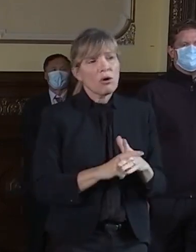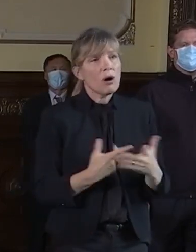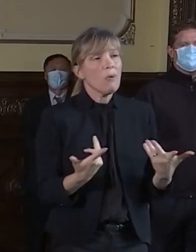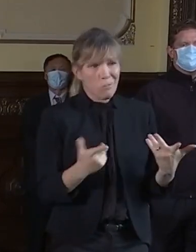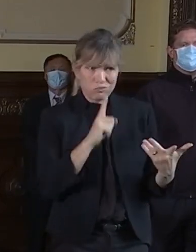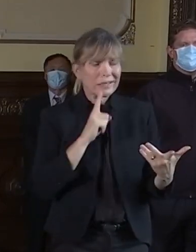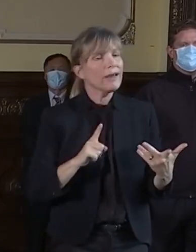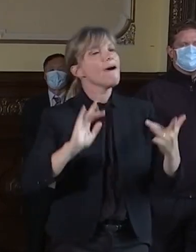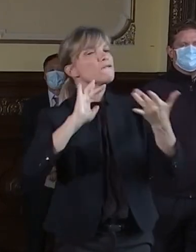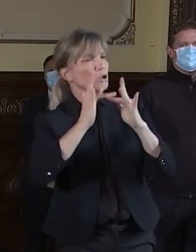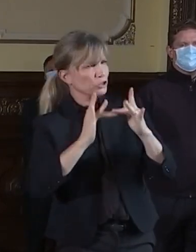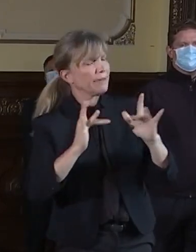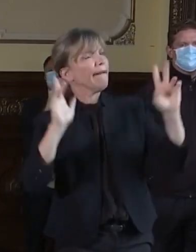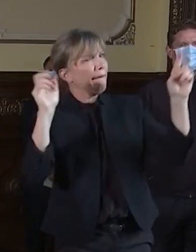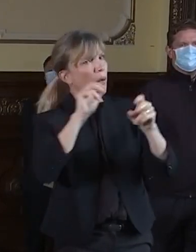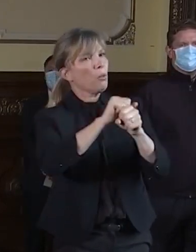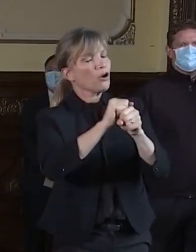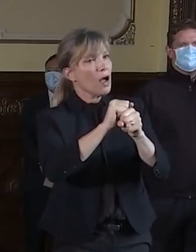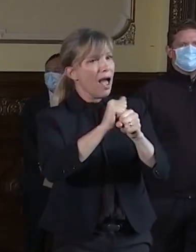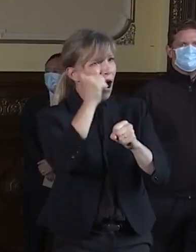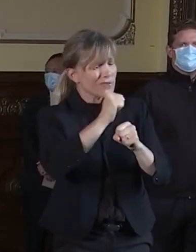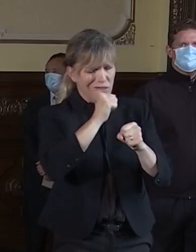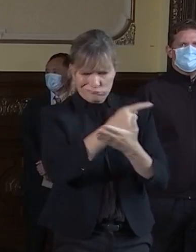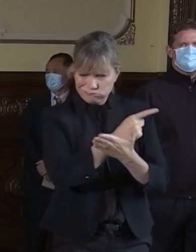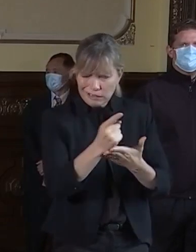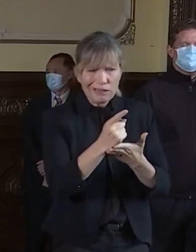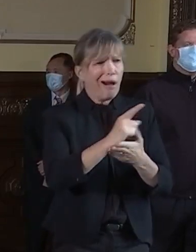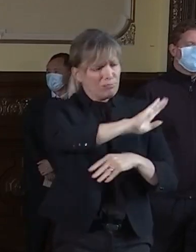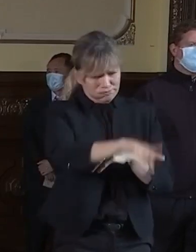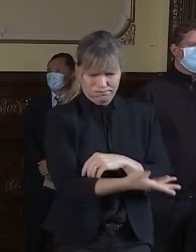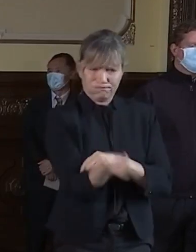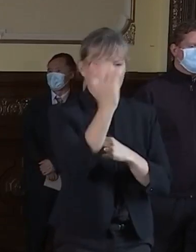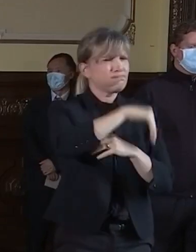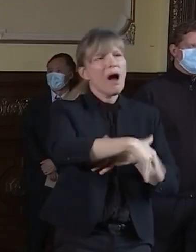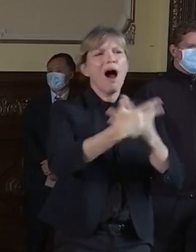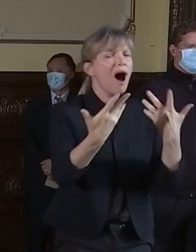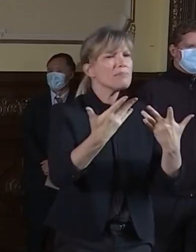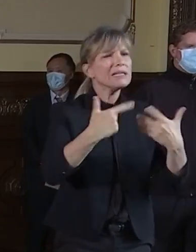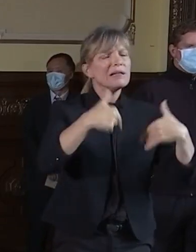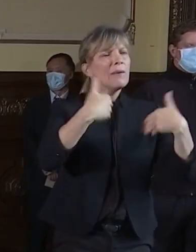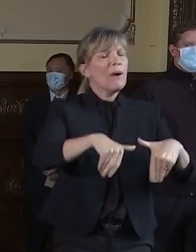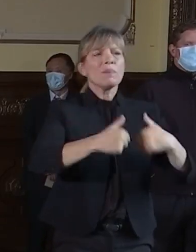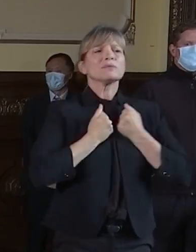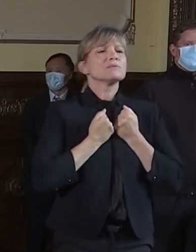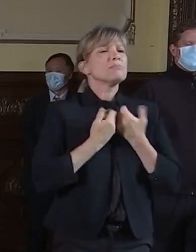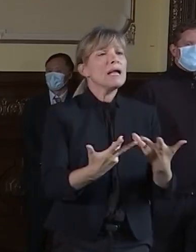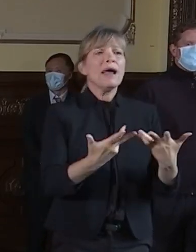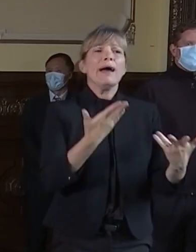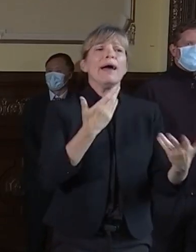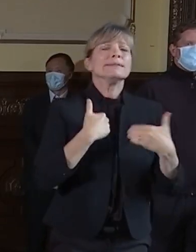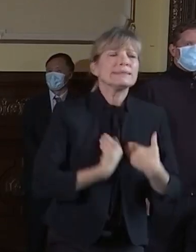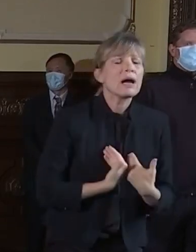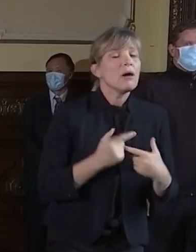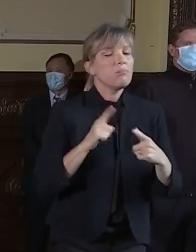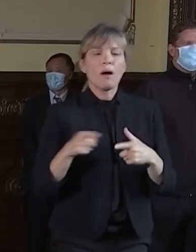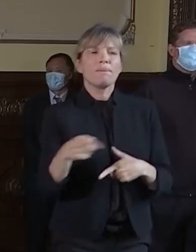LOCAL HEALTH DEPARTMENT STAFF WHO SHOW UP EVERY DAY OR WORK VIRTUALLY EVERY DAY ALL THROUGH